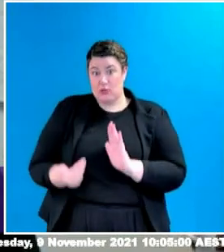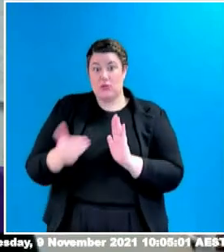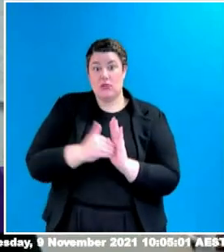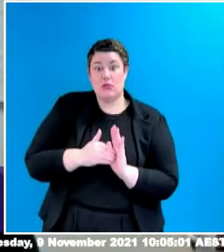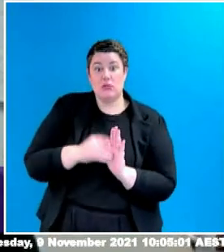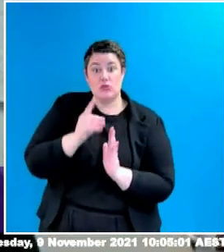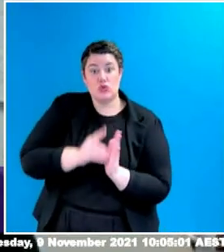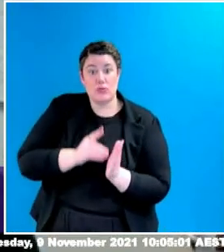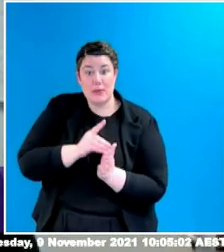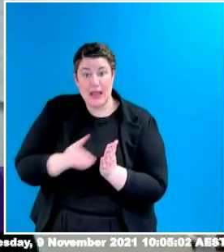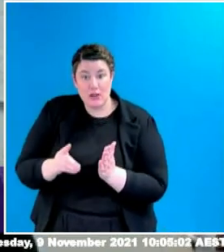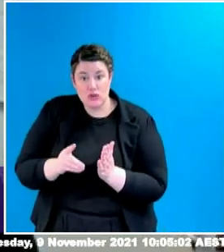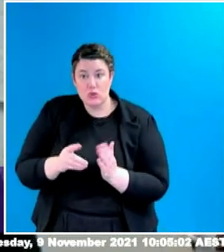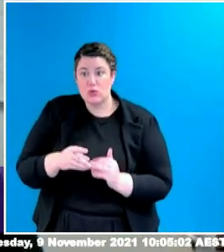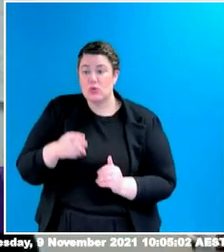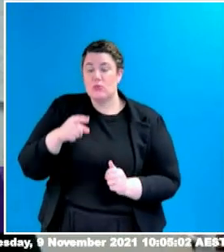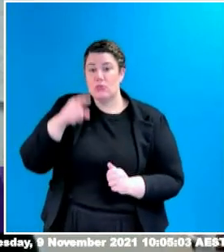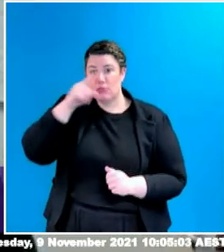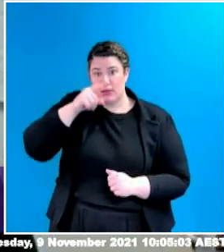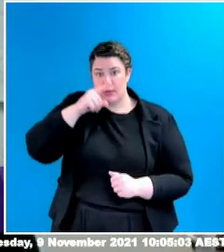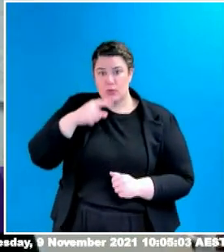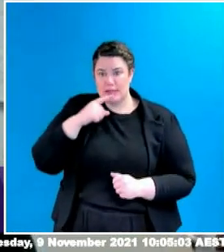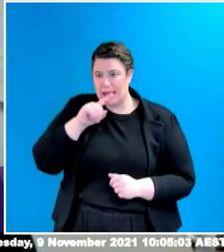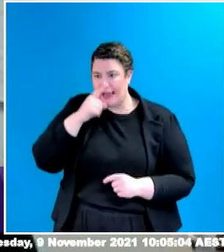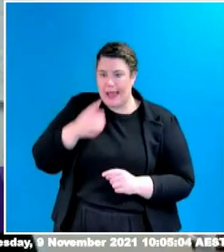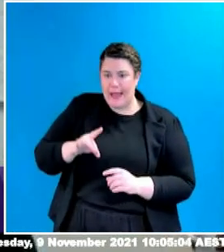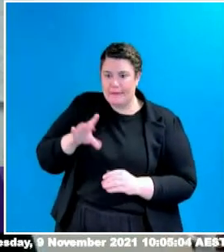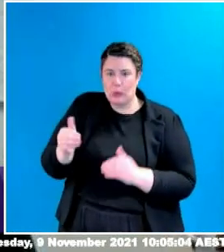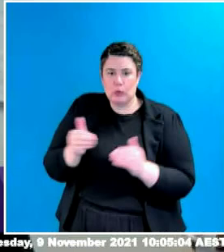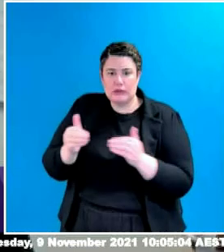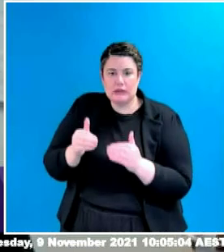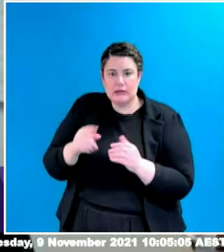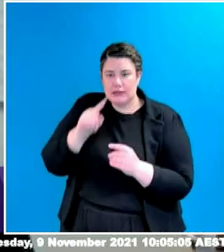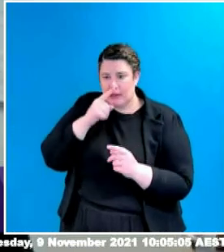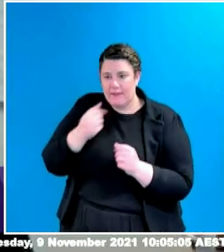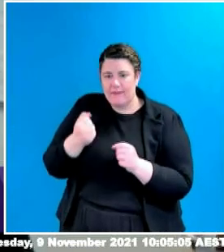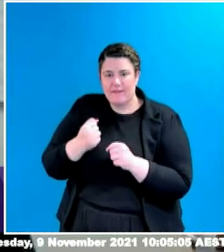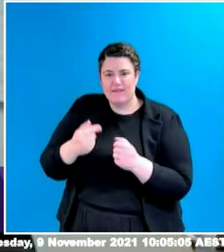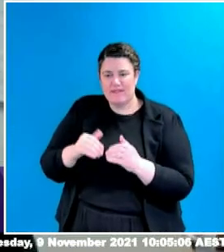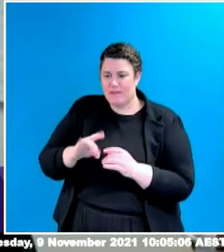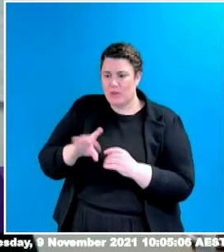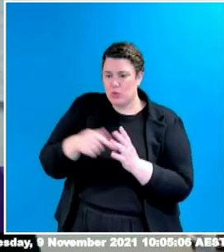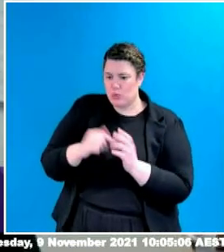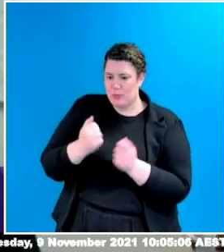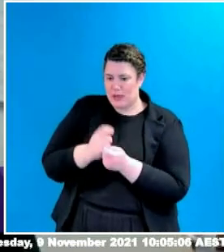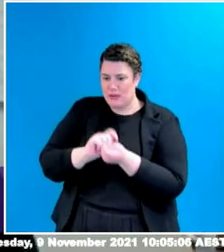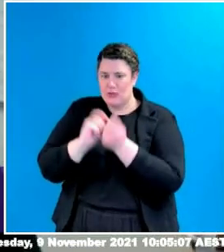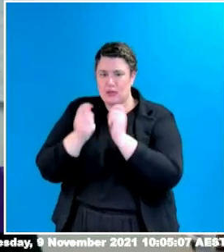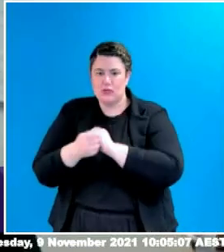unjustifiable hardship and how that fits against a right and how the assessment